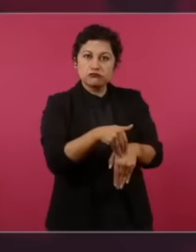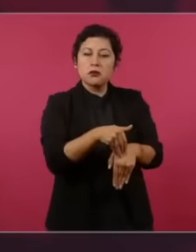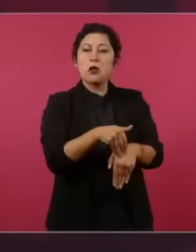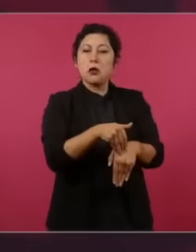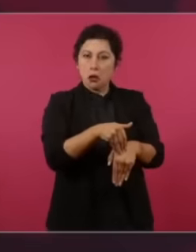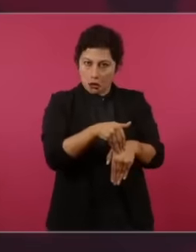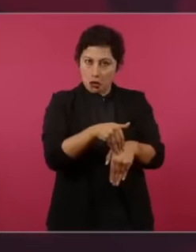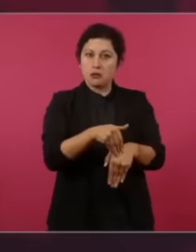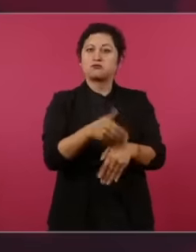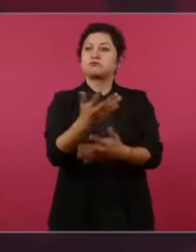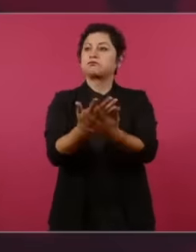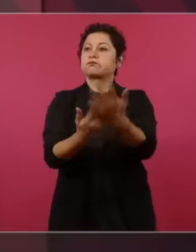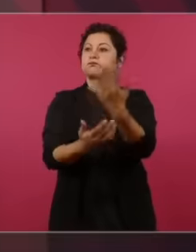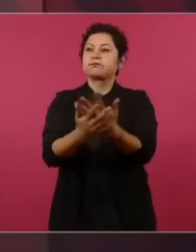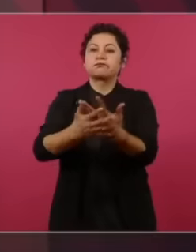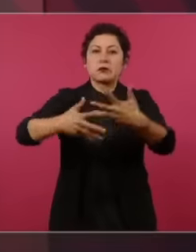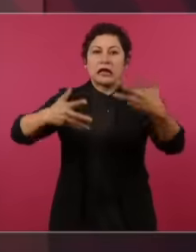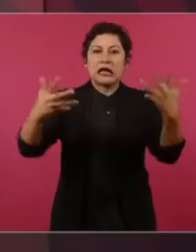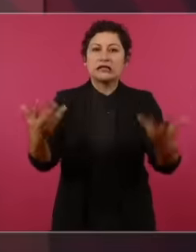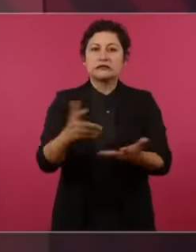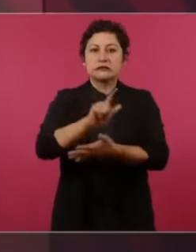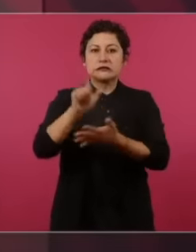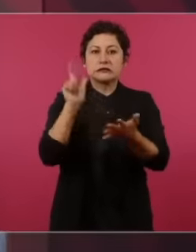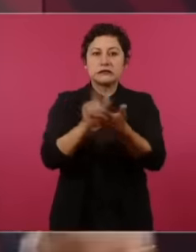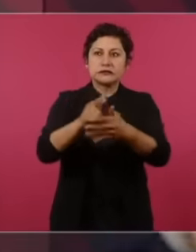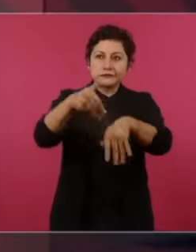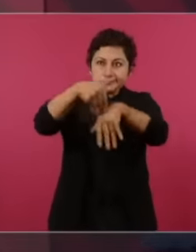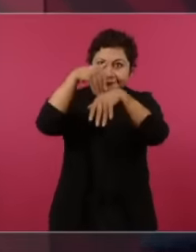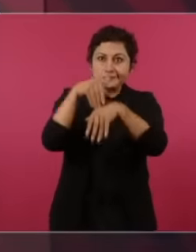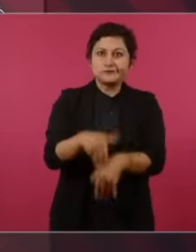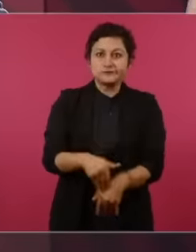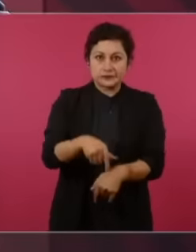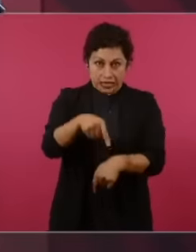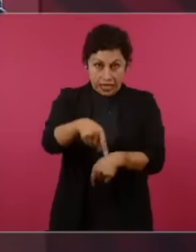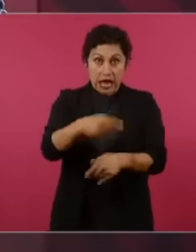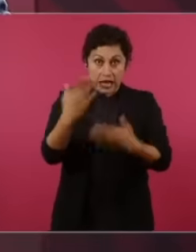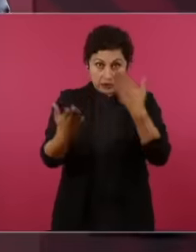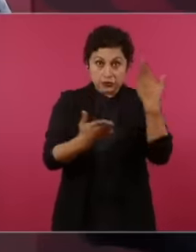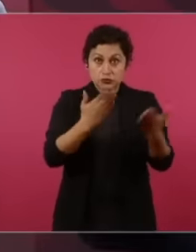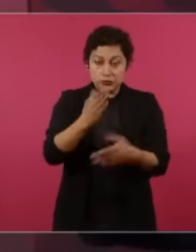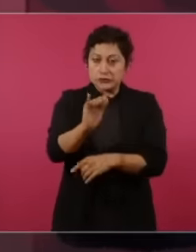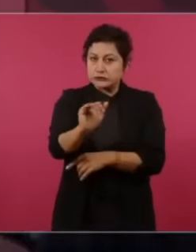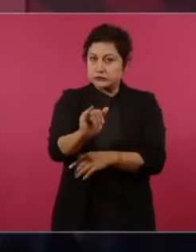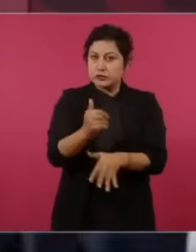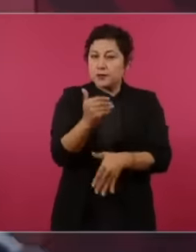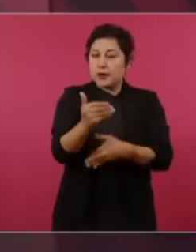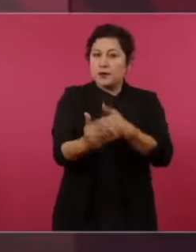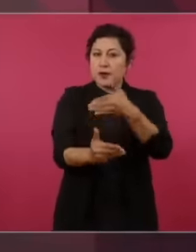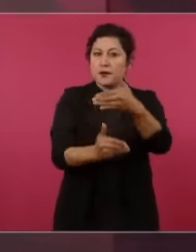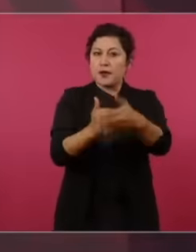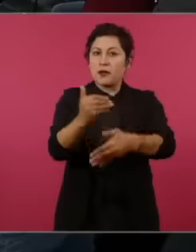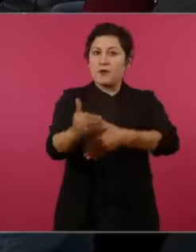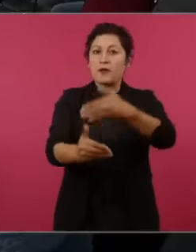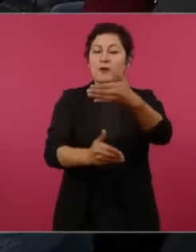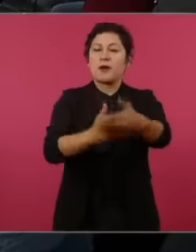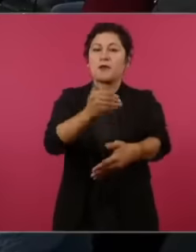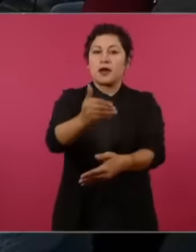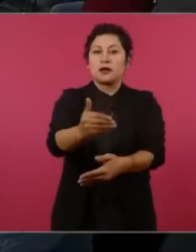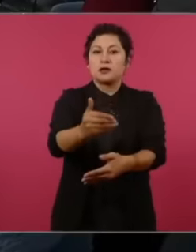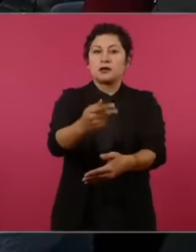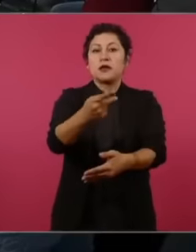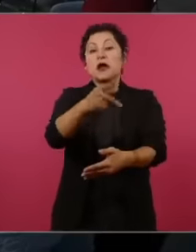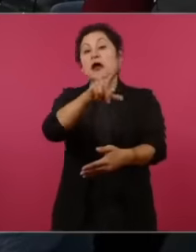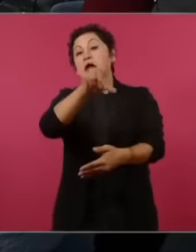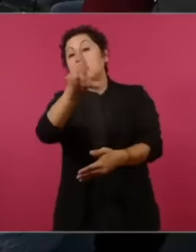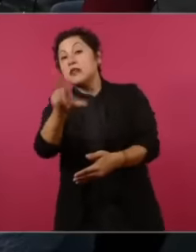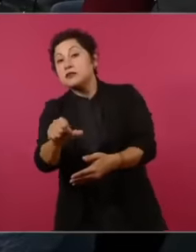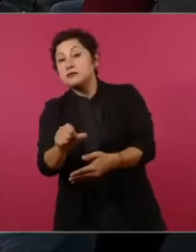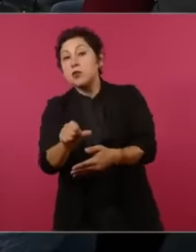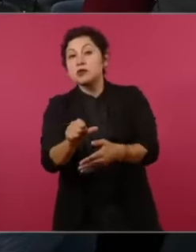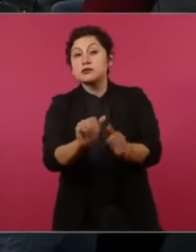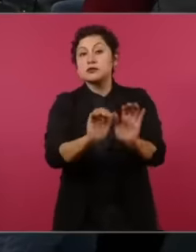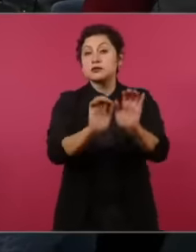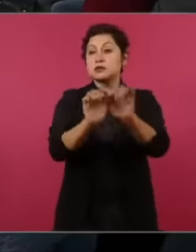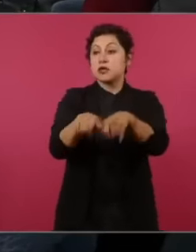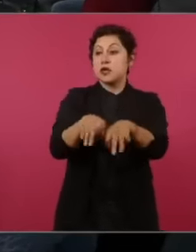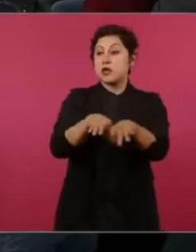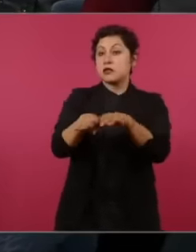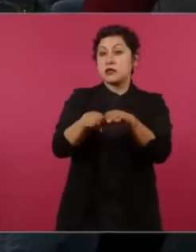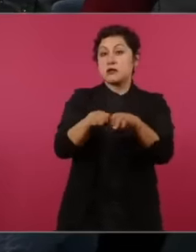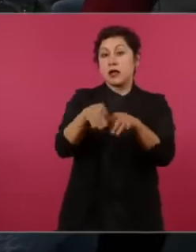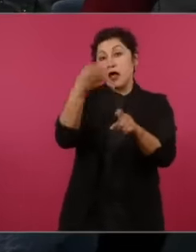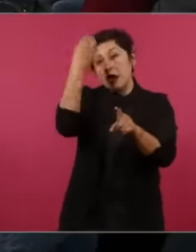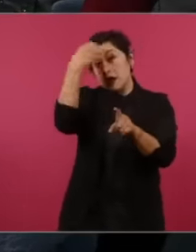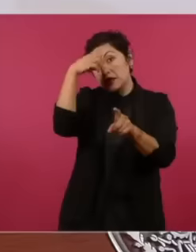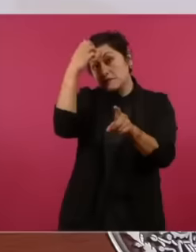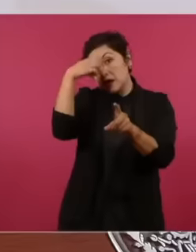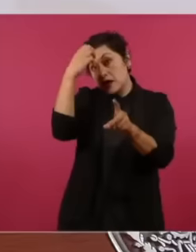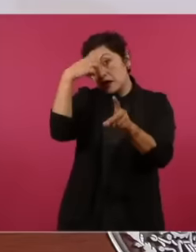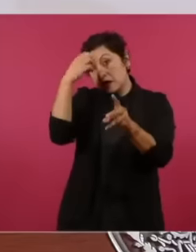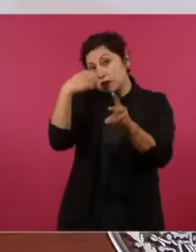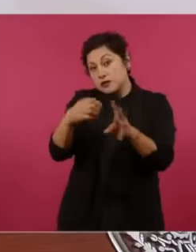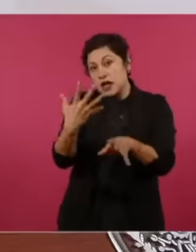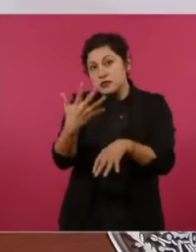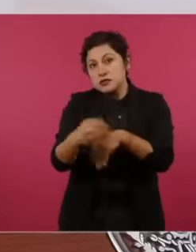but as time goes by and after 5 years, let's not even talk about it because before almost